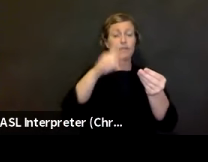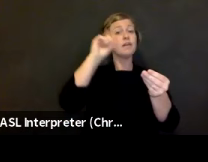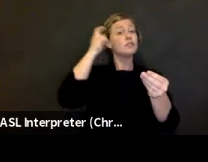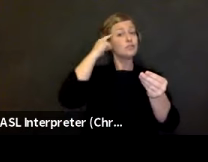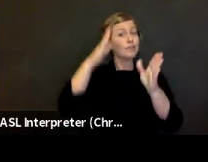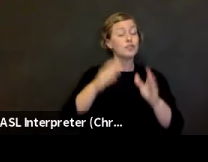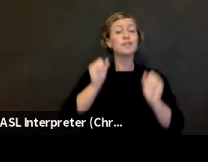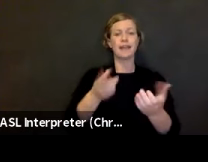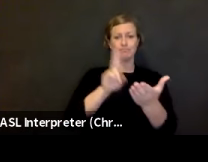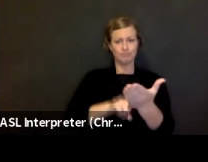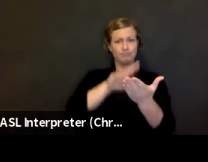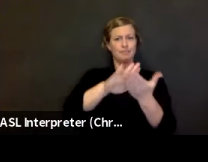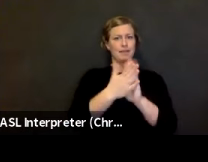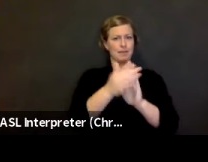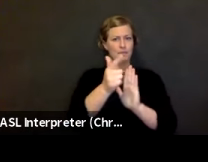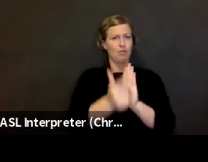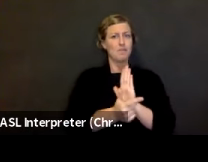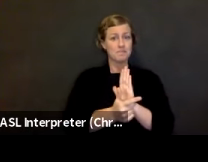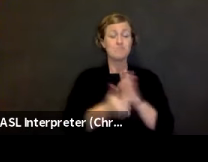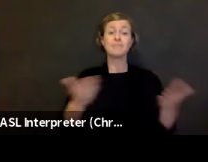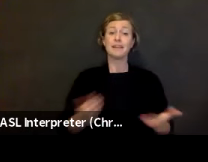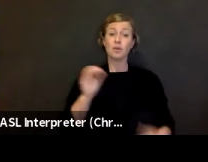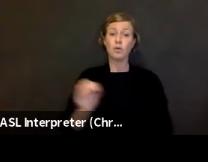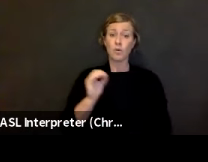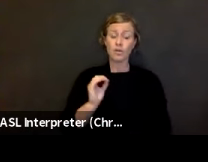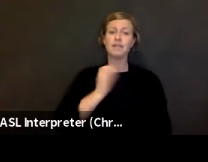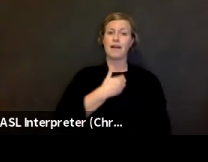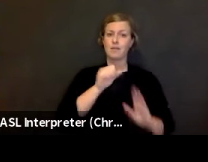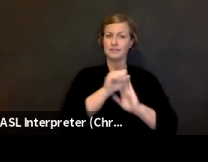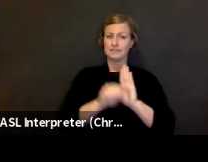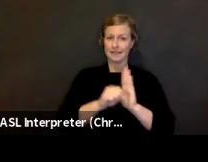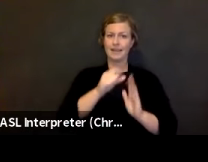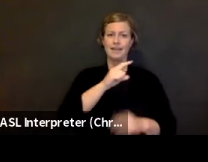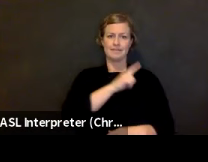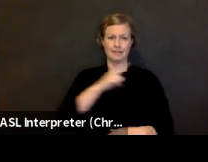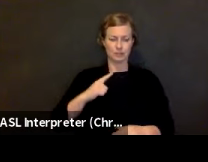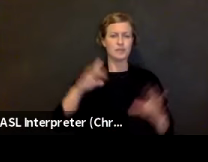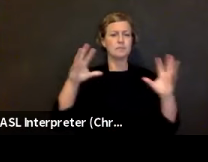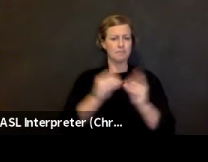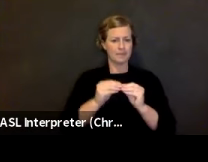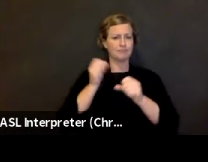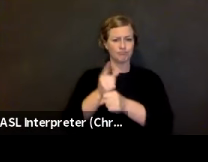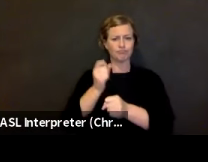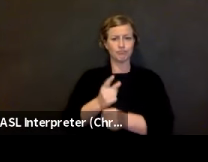Senate that pass bills to the governor's desk where she may sign them into law. And in